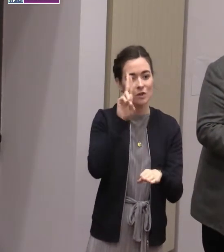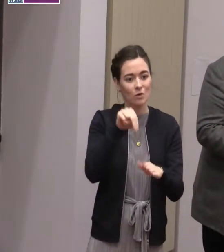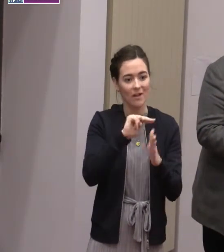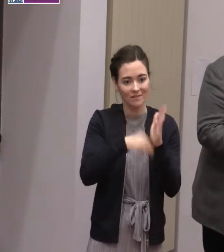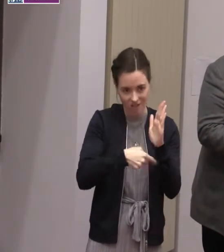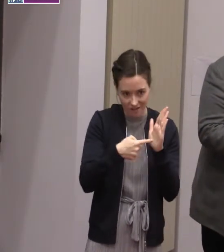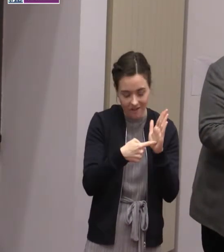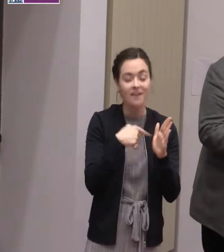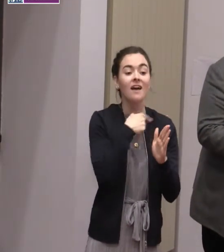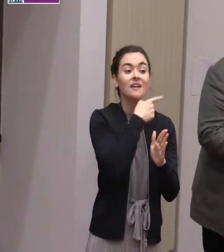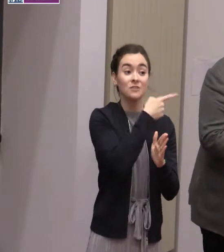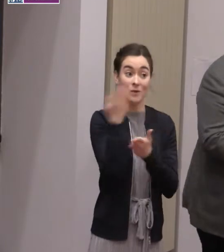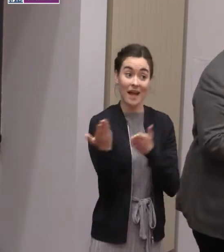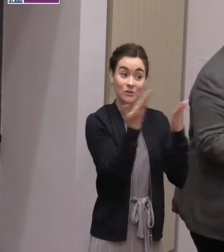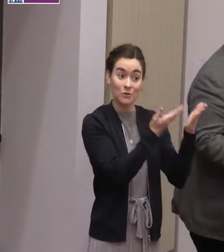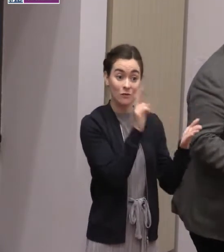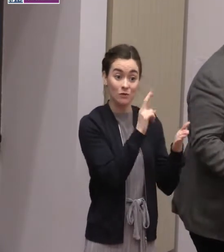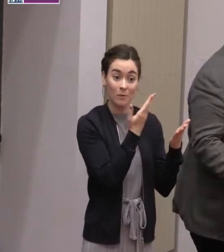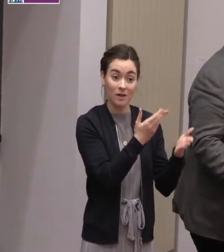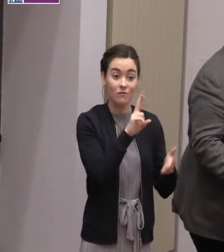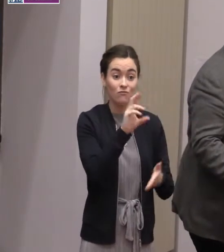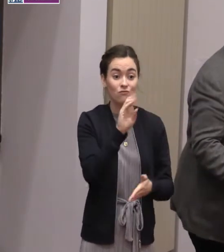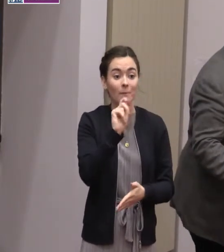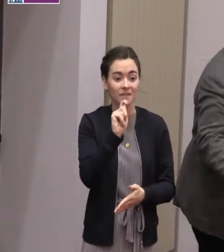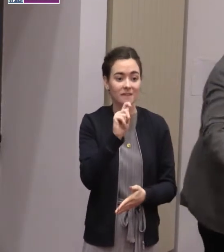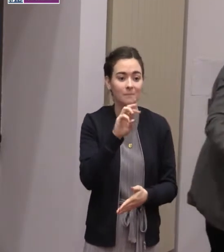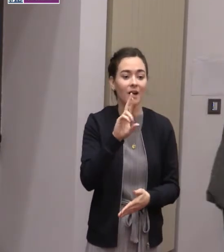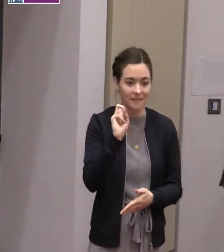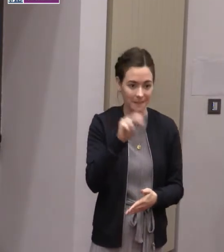I will hand you over to him and he has 20 minutes to speak. Thank you.